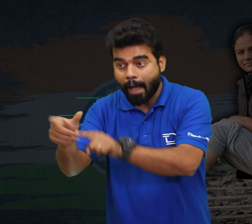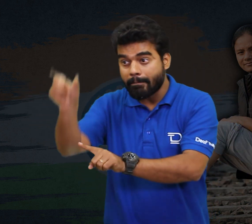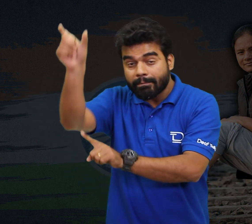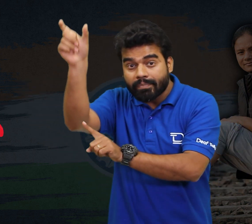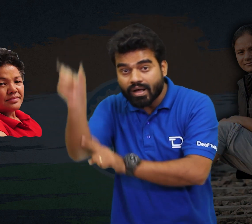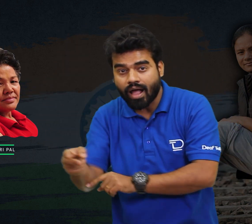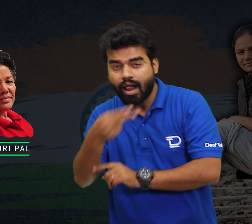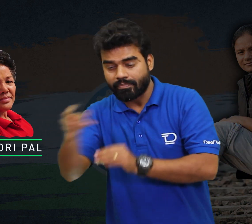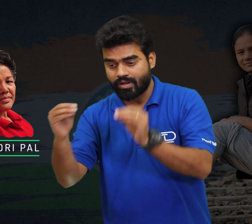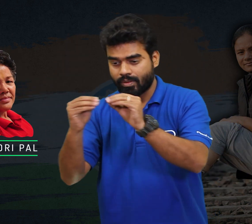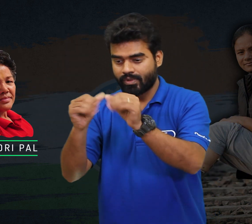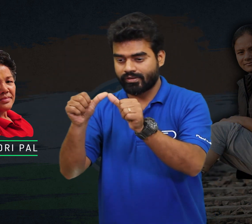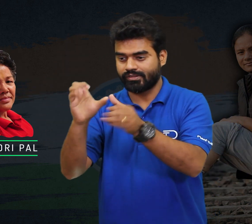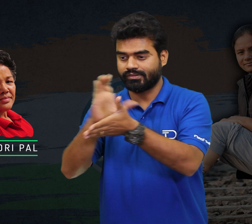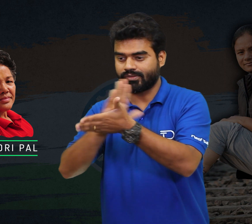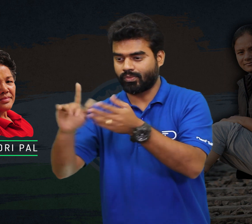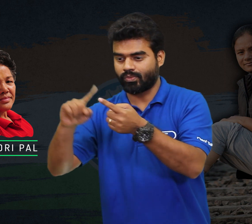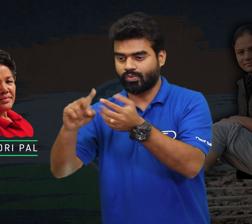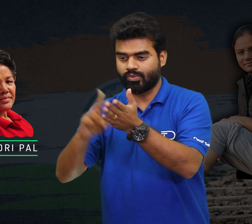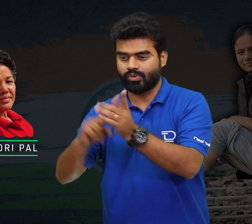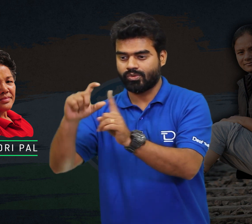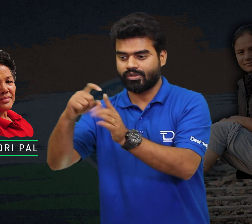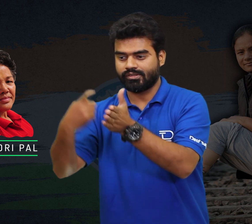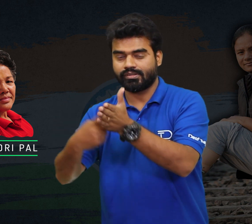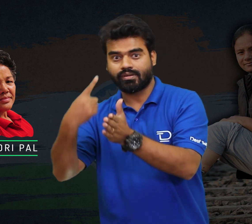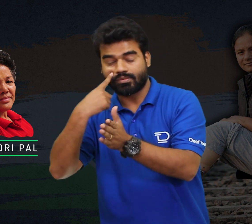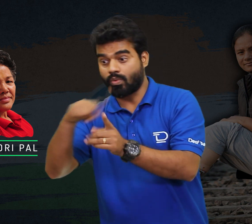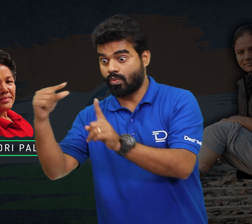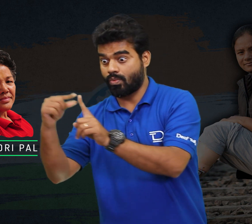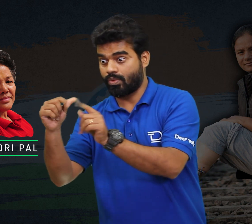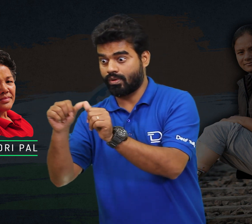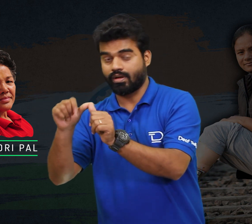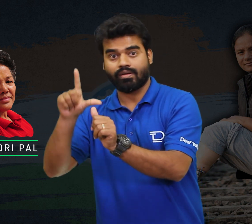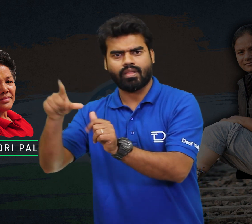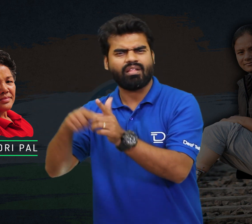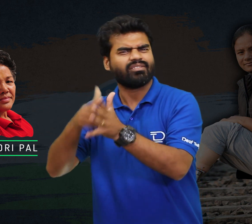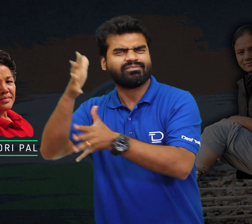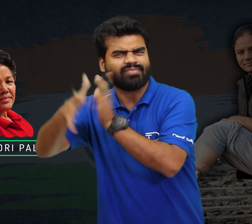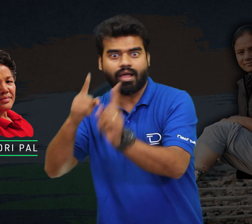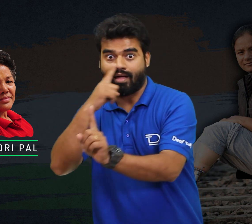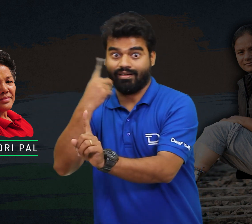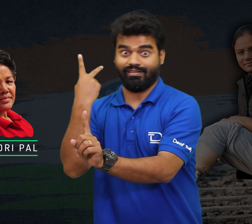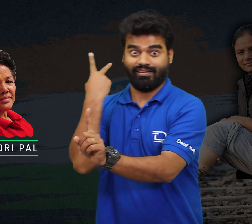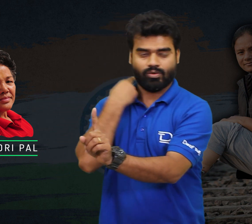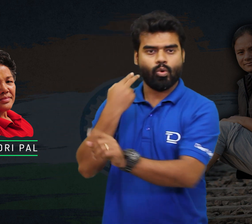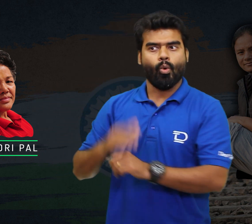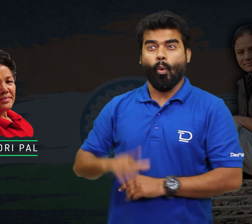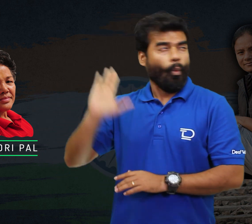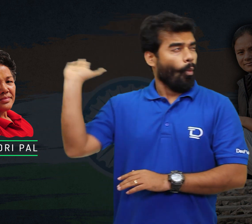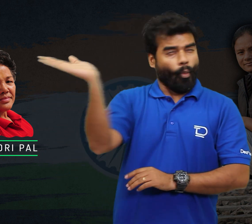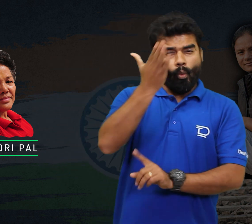she met Bachendri pal